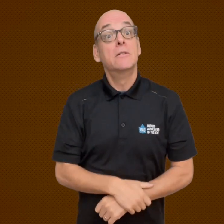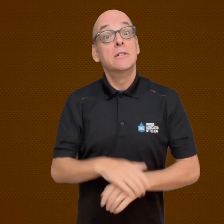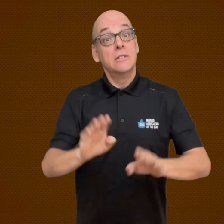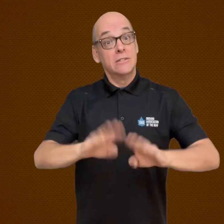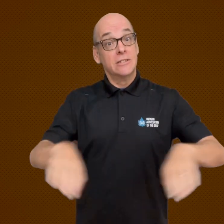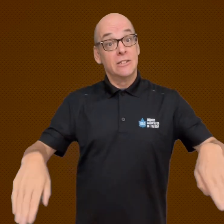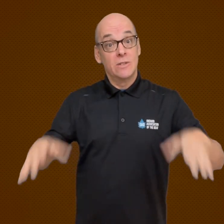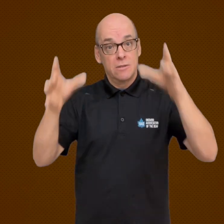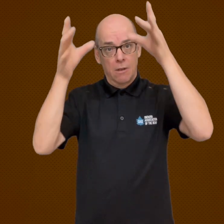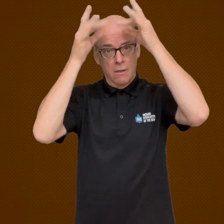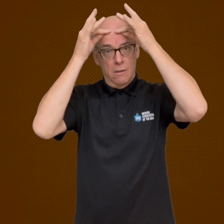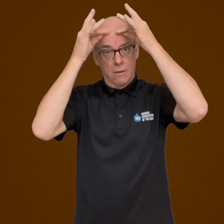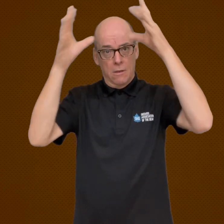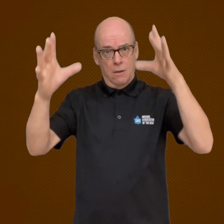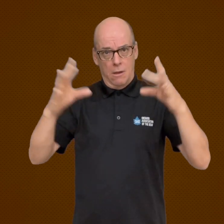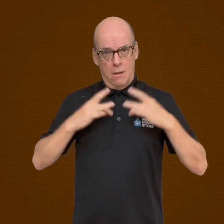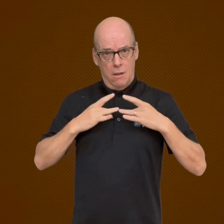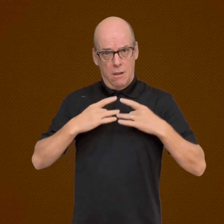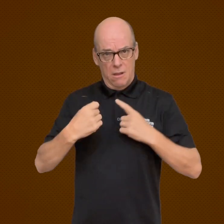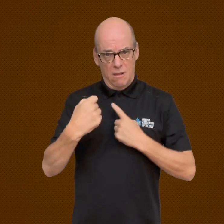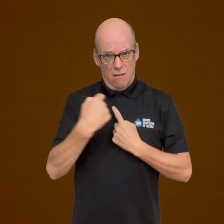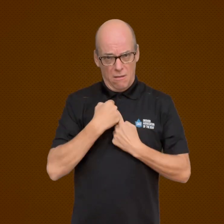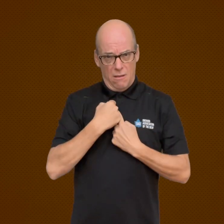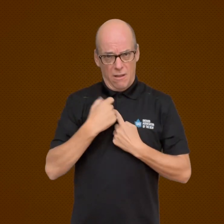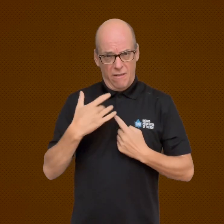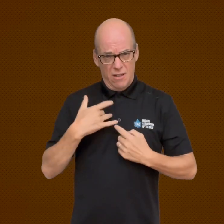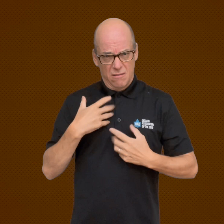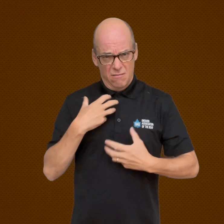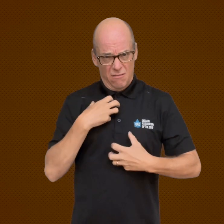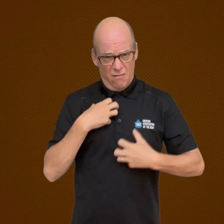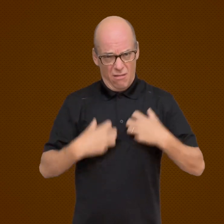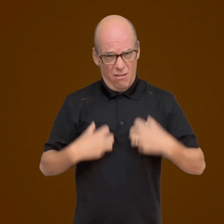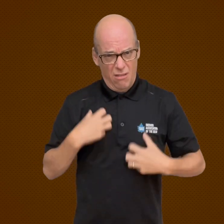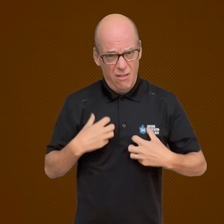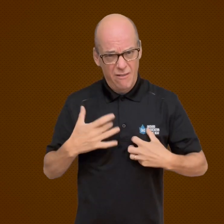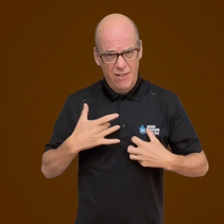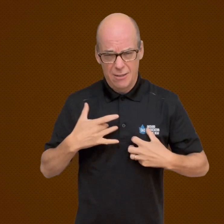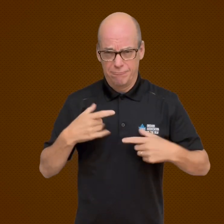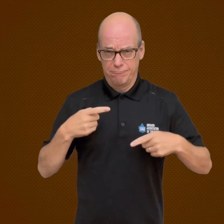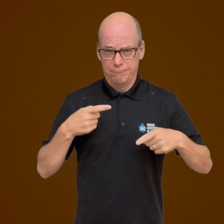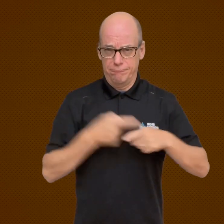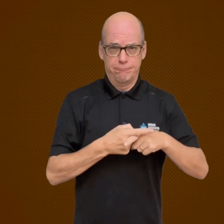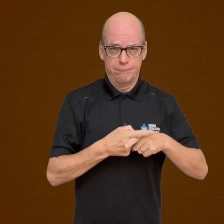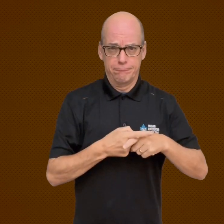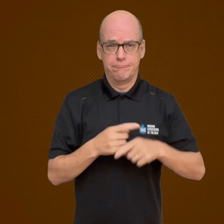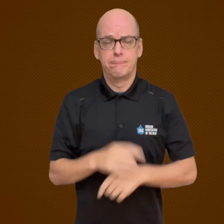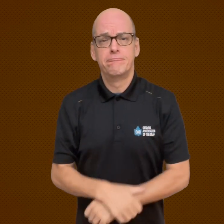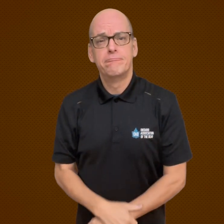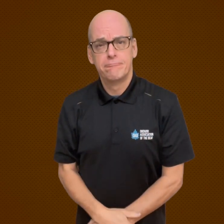The children learnt and internalized that information, creating conflict with who they were.